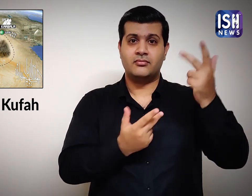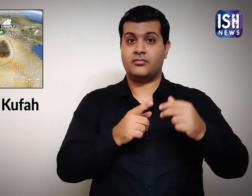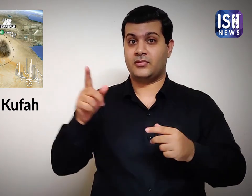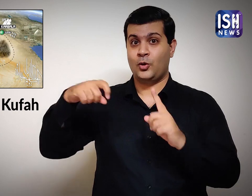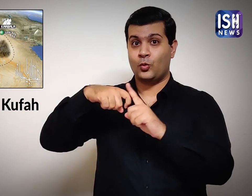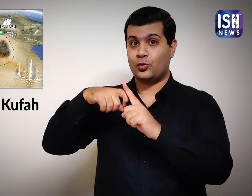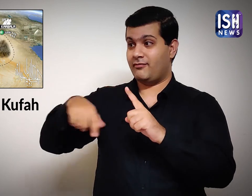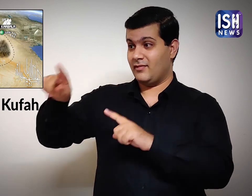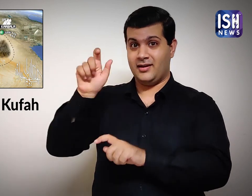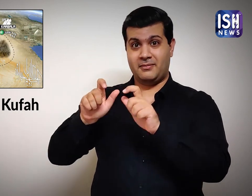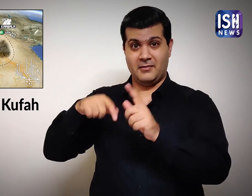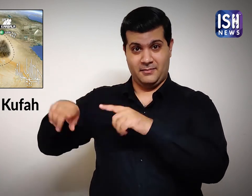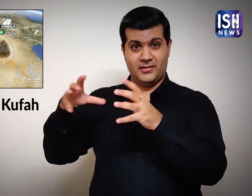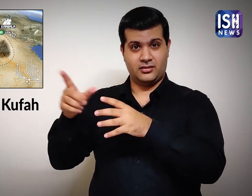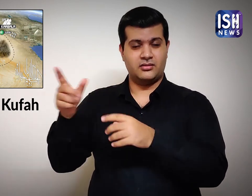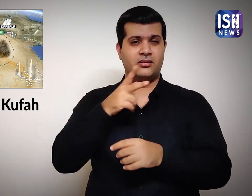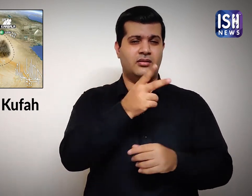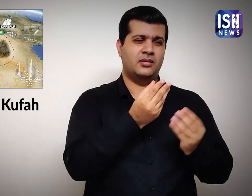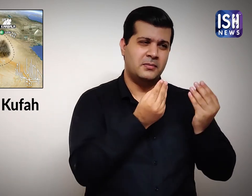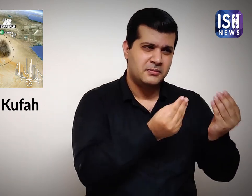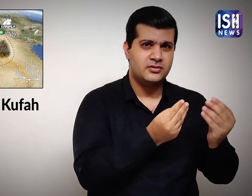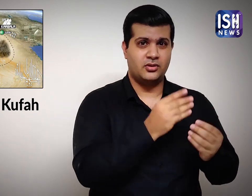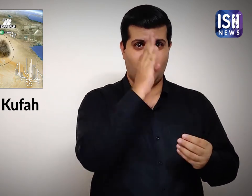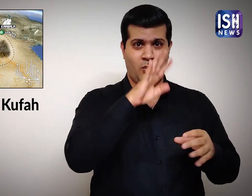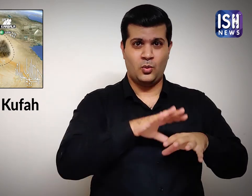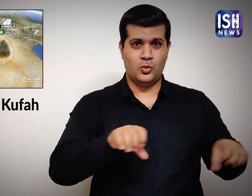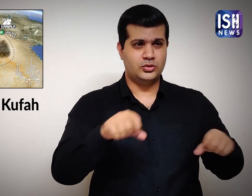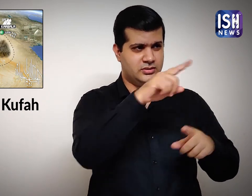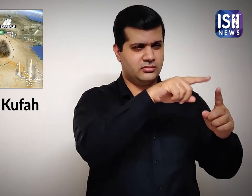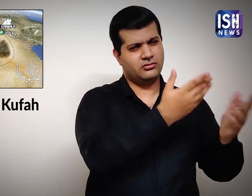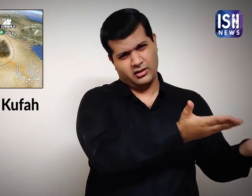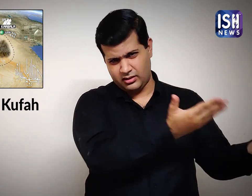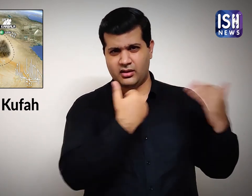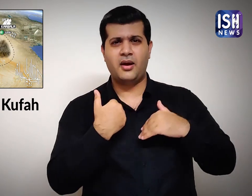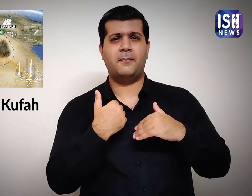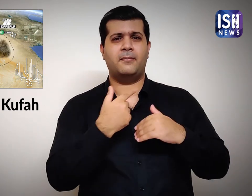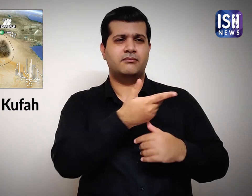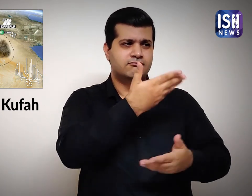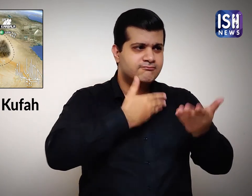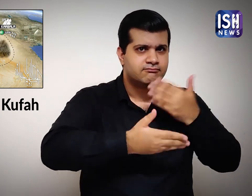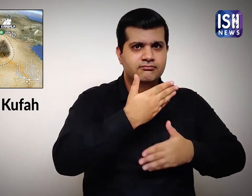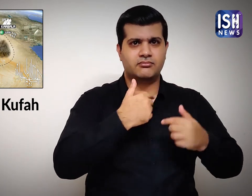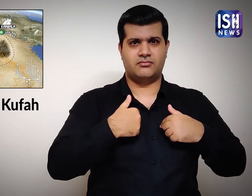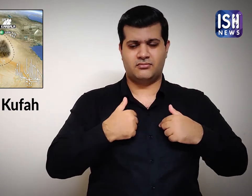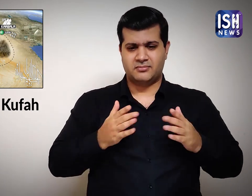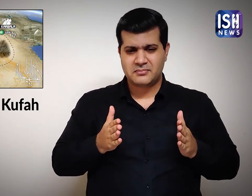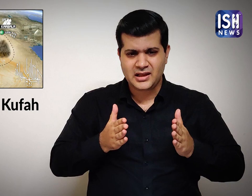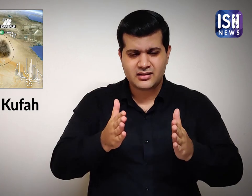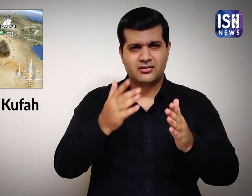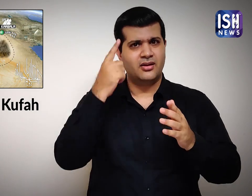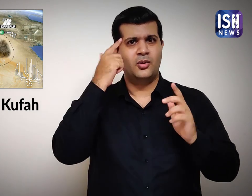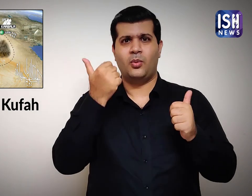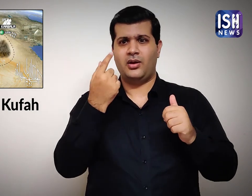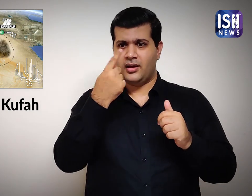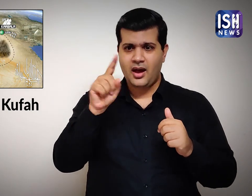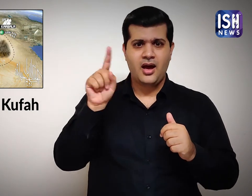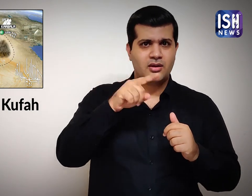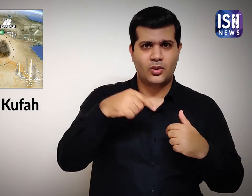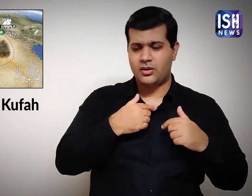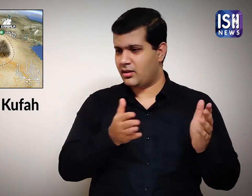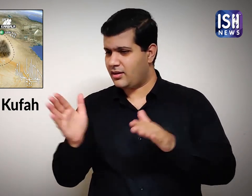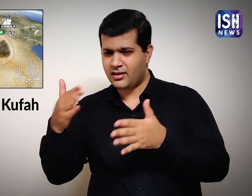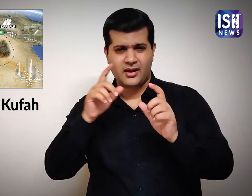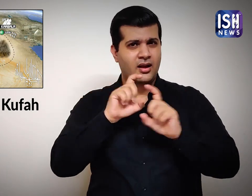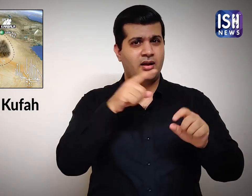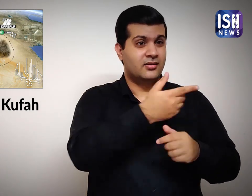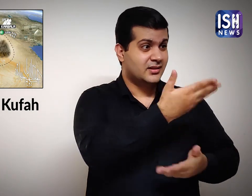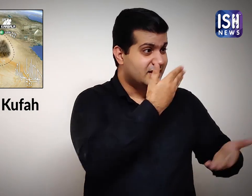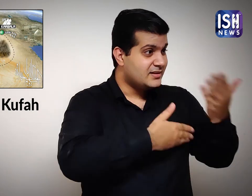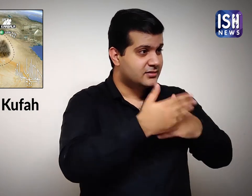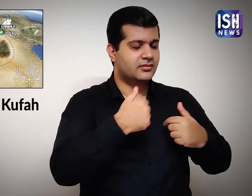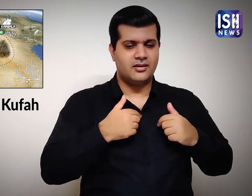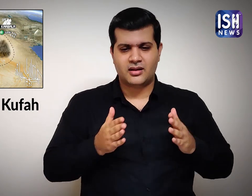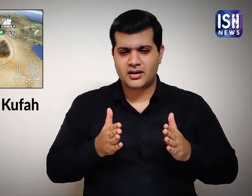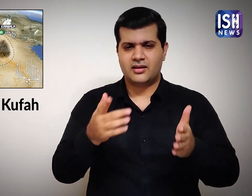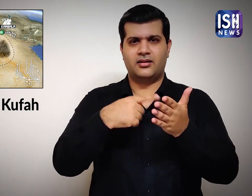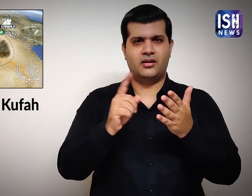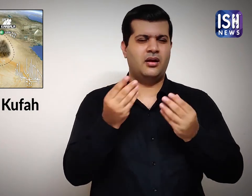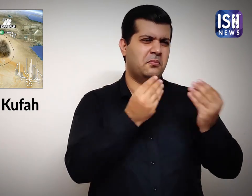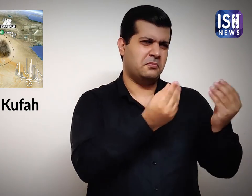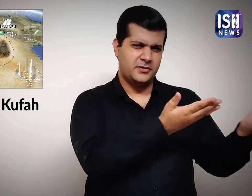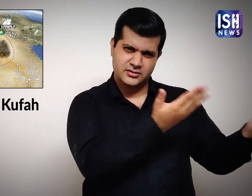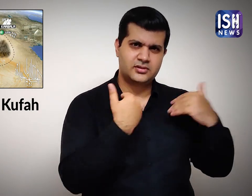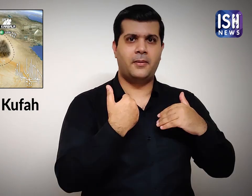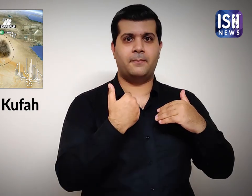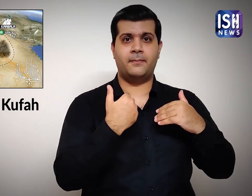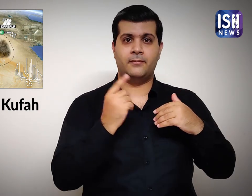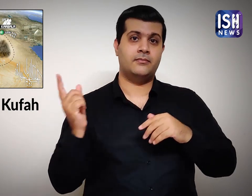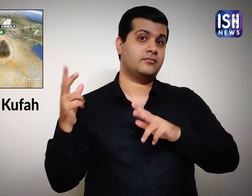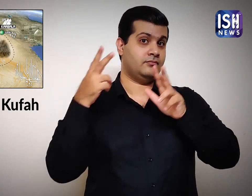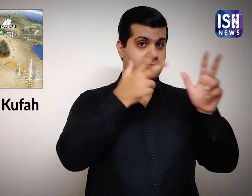In the letters people of Kufah requested him to come and teach them about Islam and the right way of living.